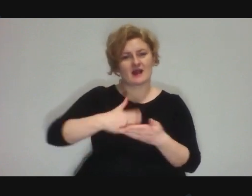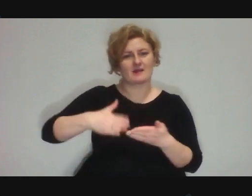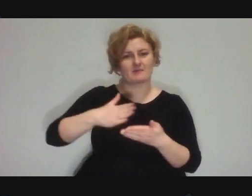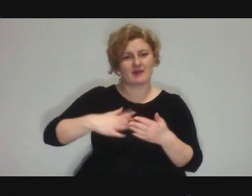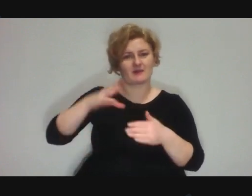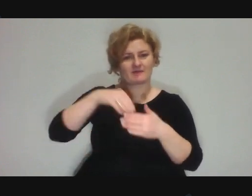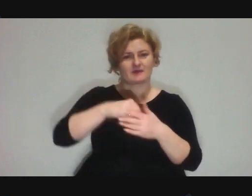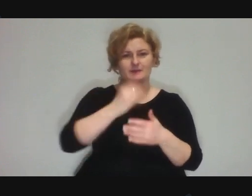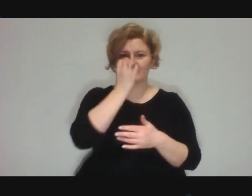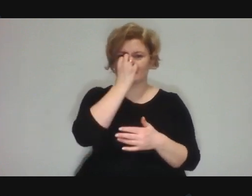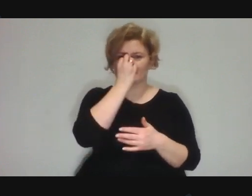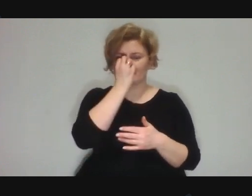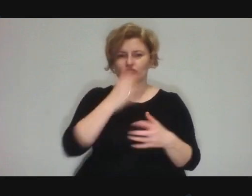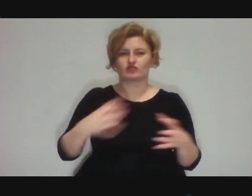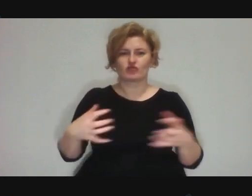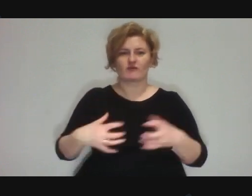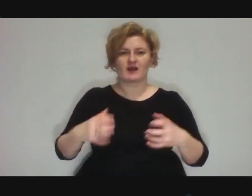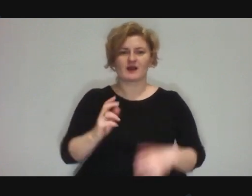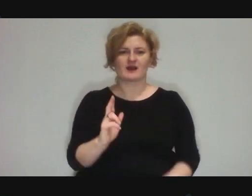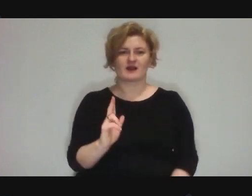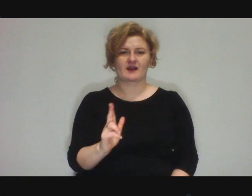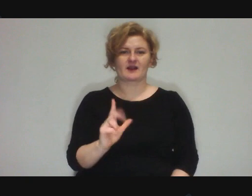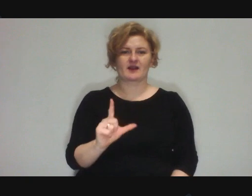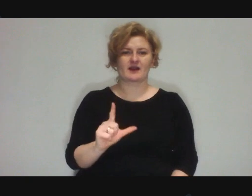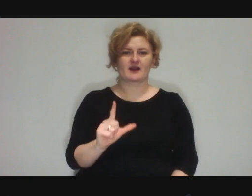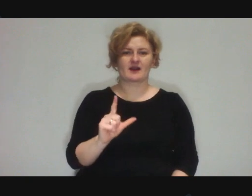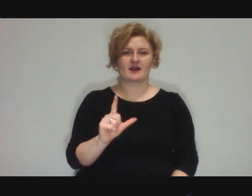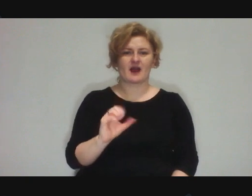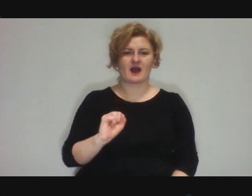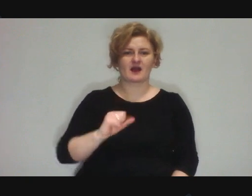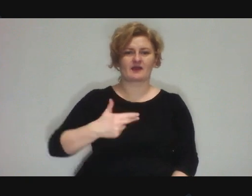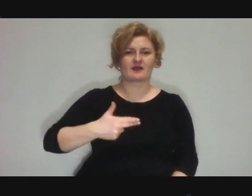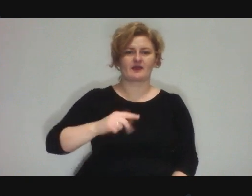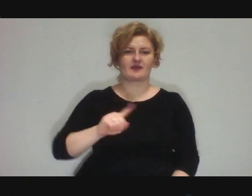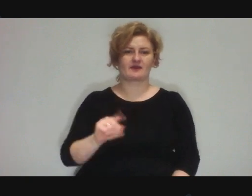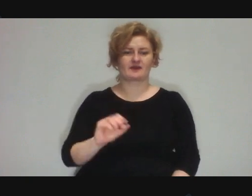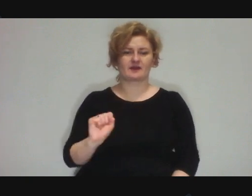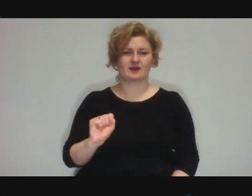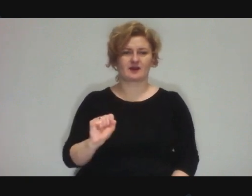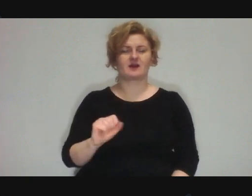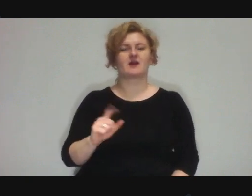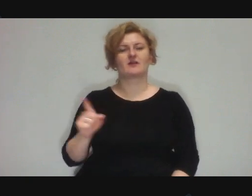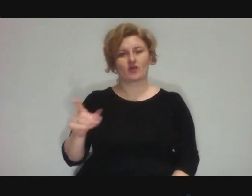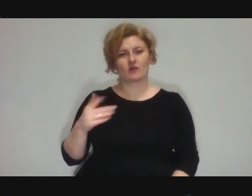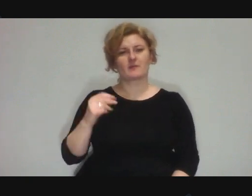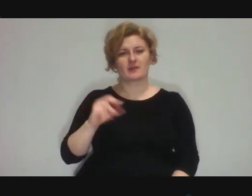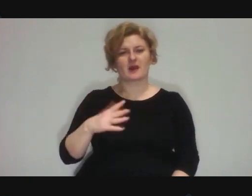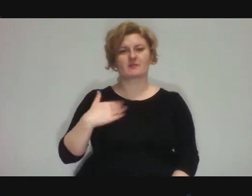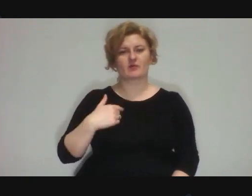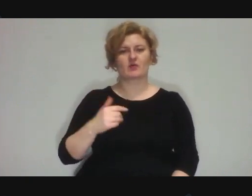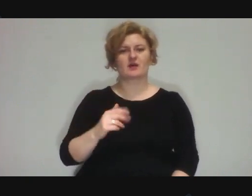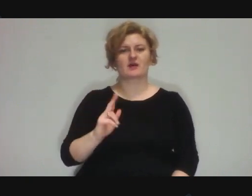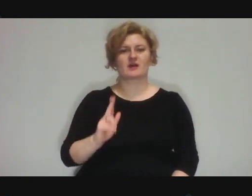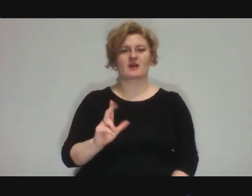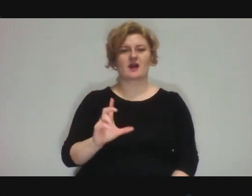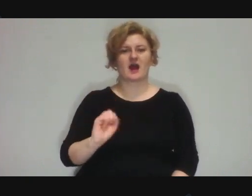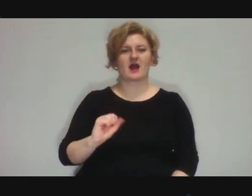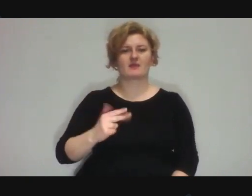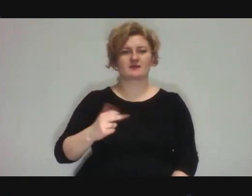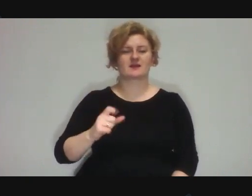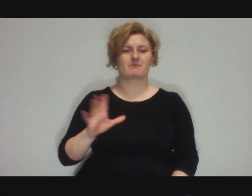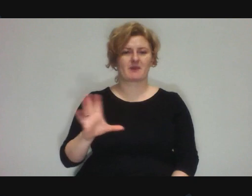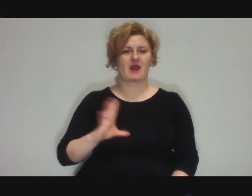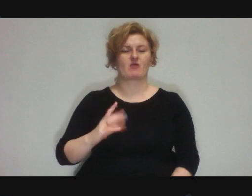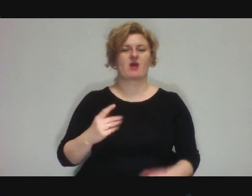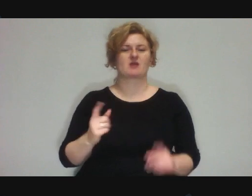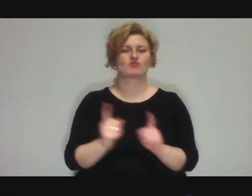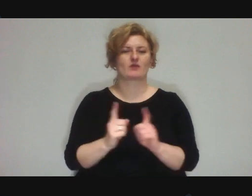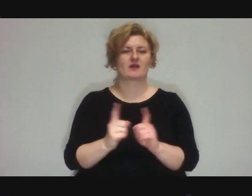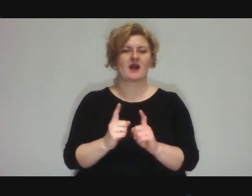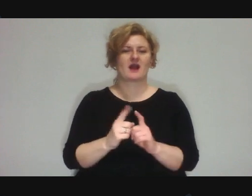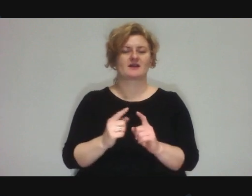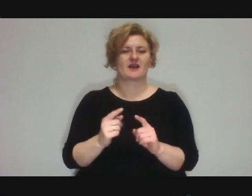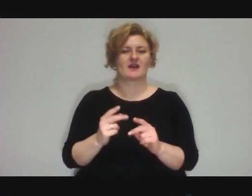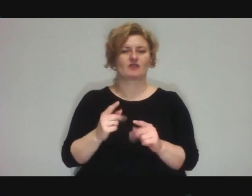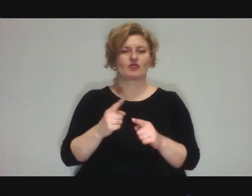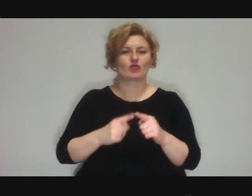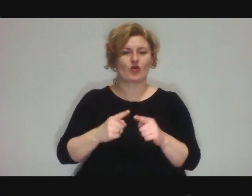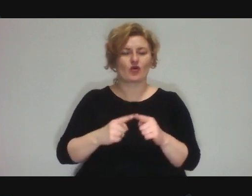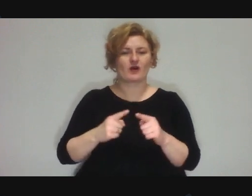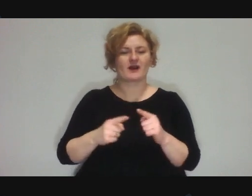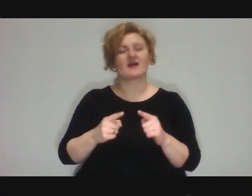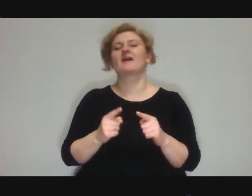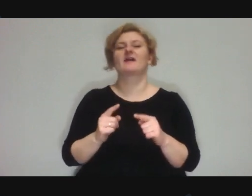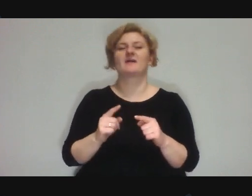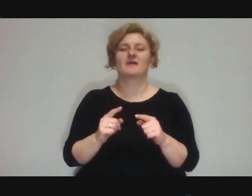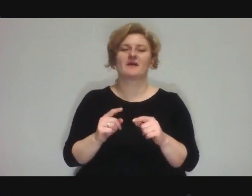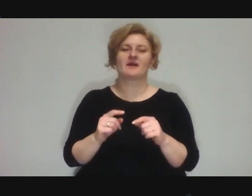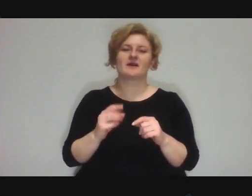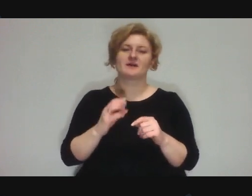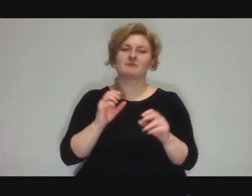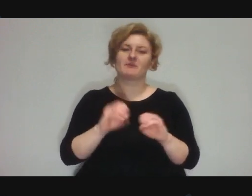Marek: Yes, it is, by all means, by the way, those first meetings with circus pedagogy, it was Klanza who dipped their toes in it somewhere. Thank you very much for your contribution.